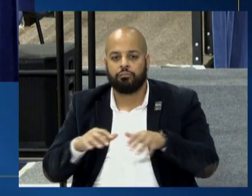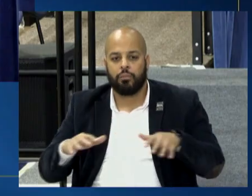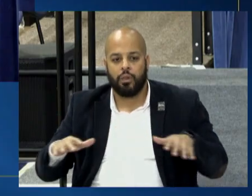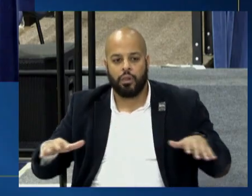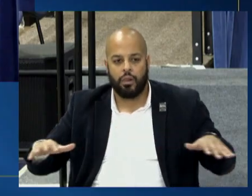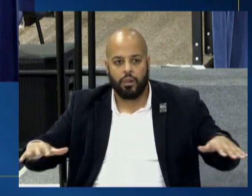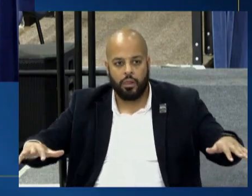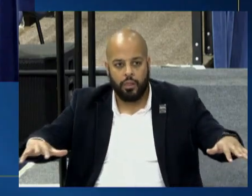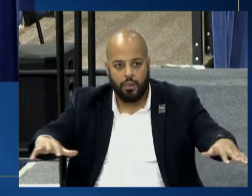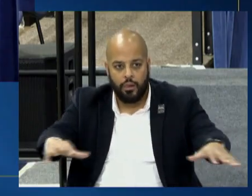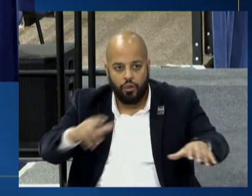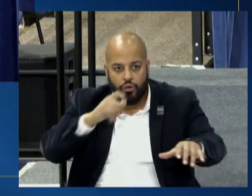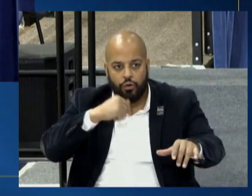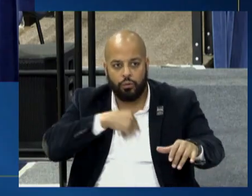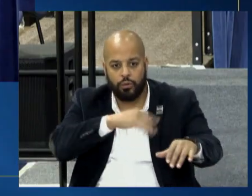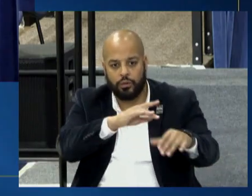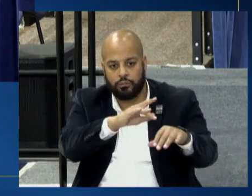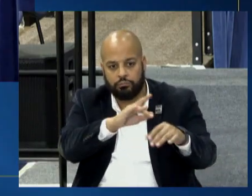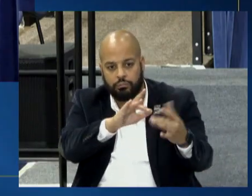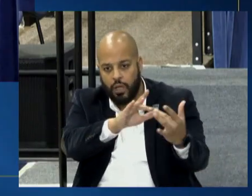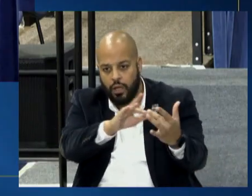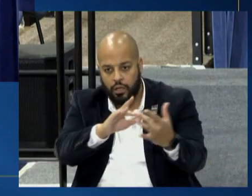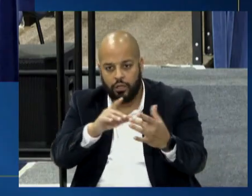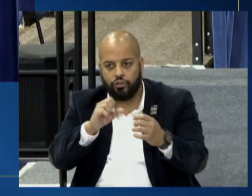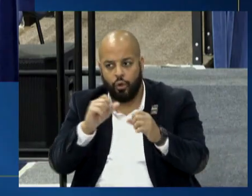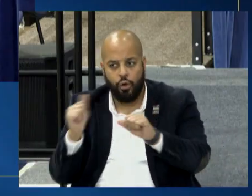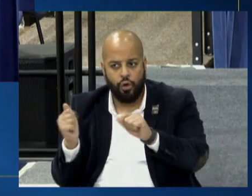meet the needs of all who would benefit in the time that they would benefit. And so,